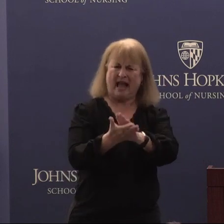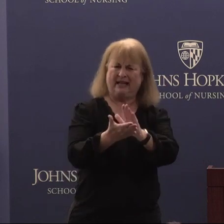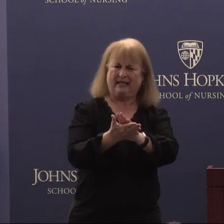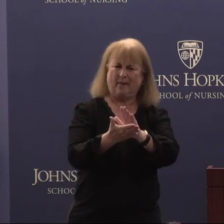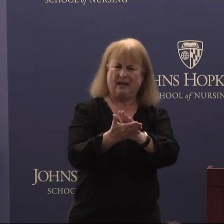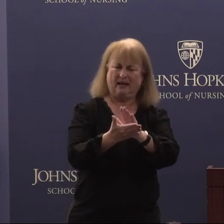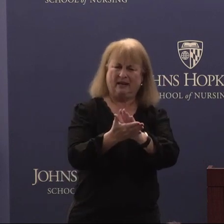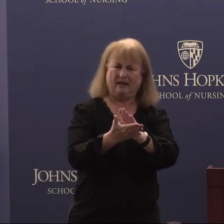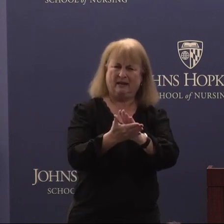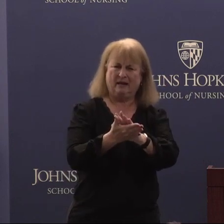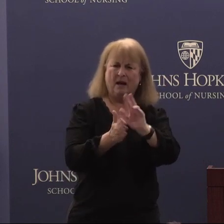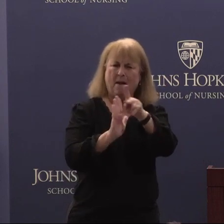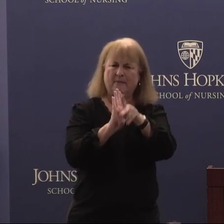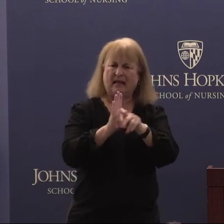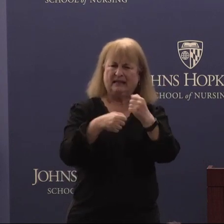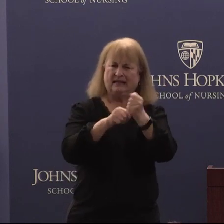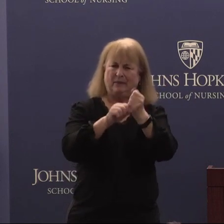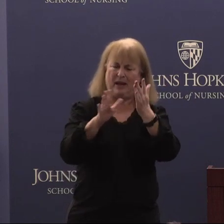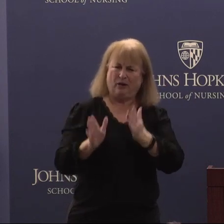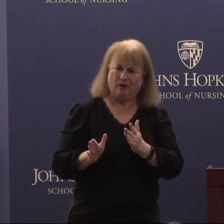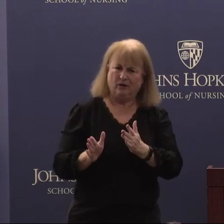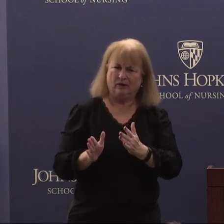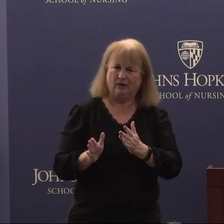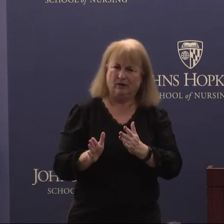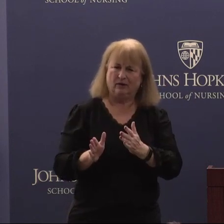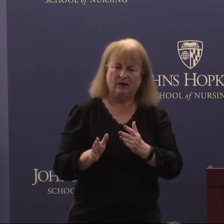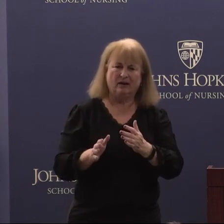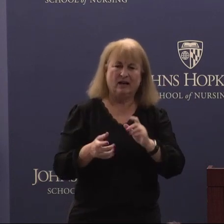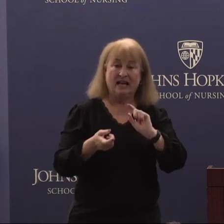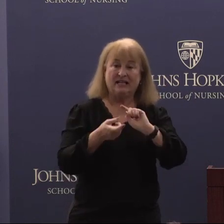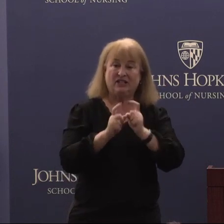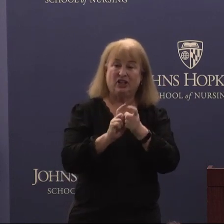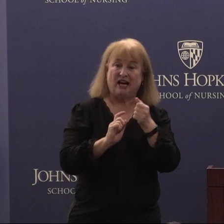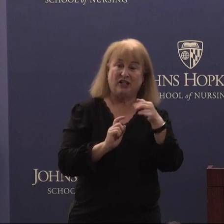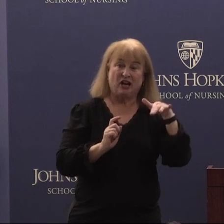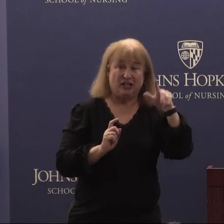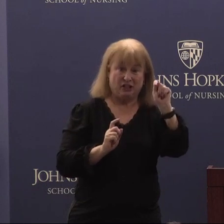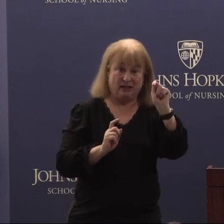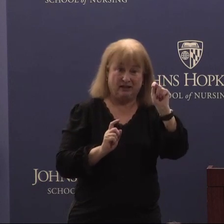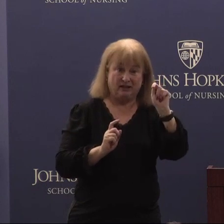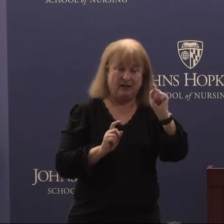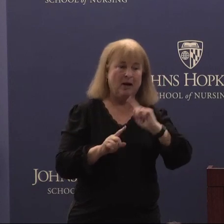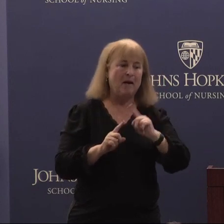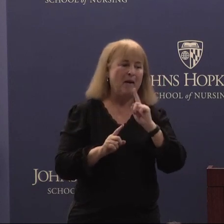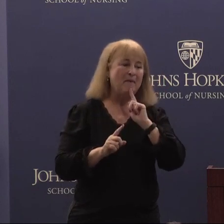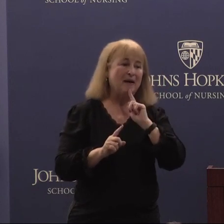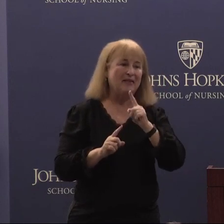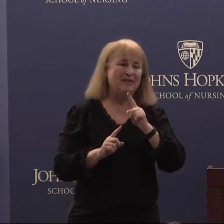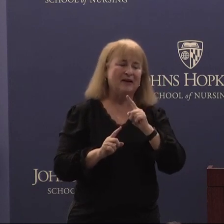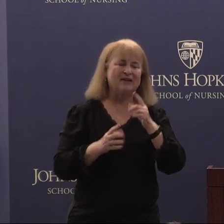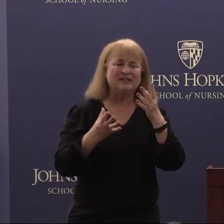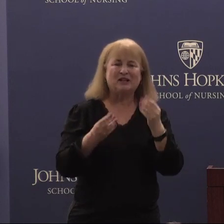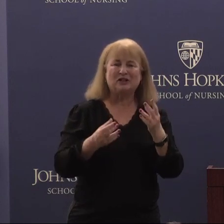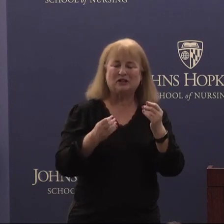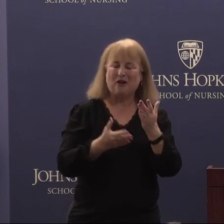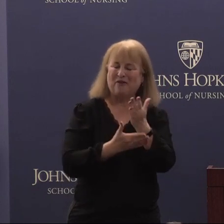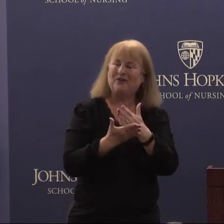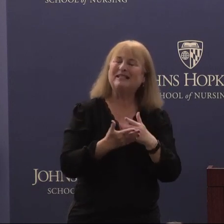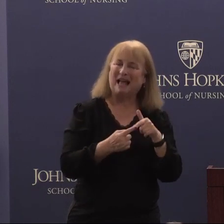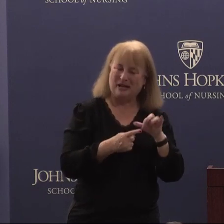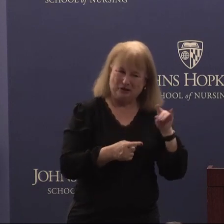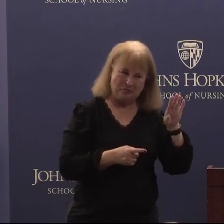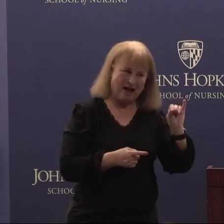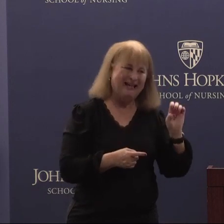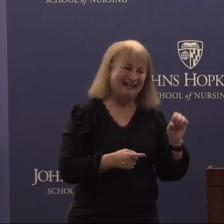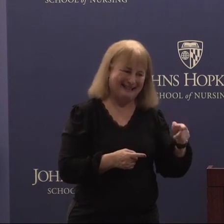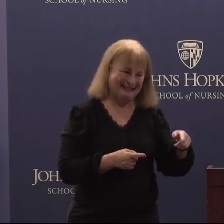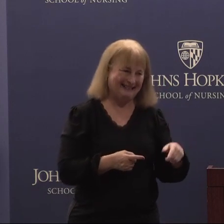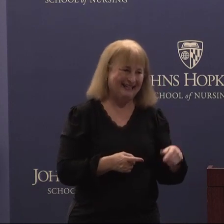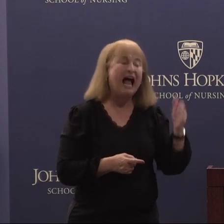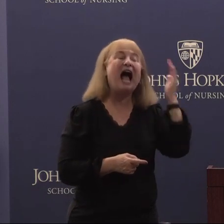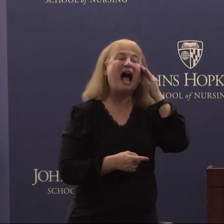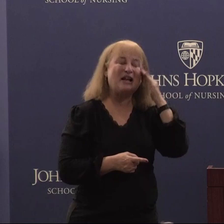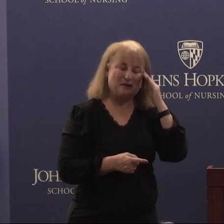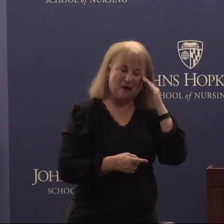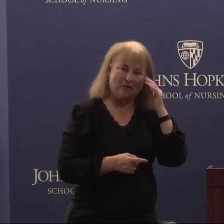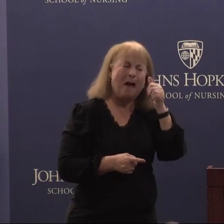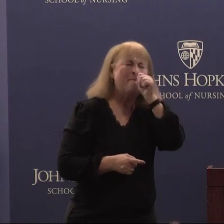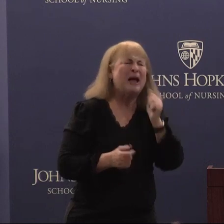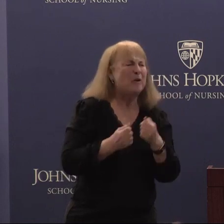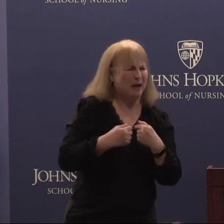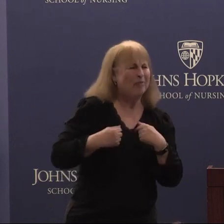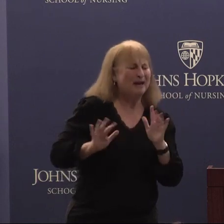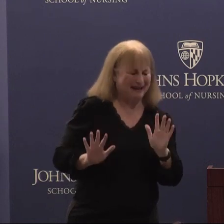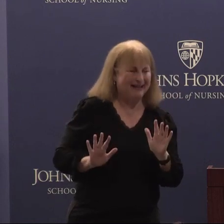as a policy maker, as a change agent, but there is a softer side to Bonnie. I know bear with me.